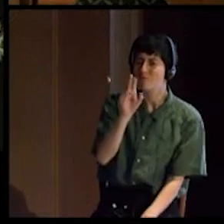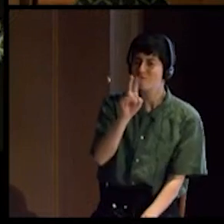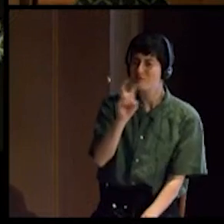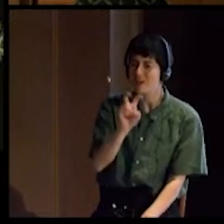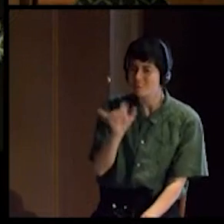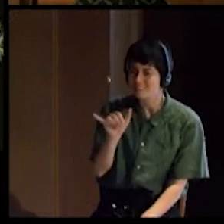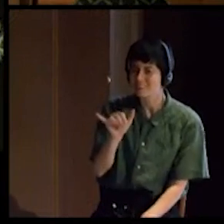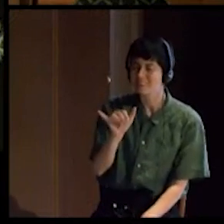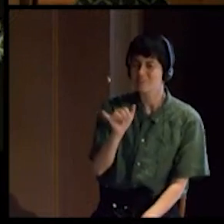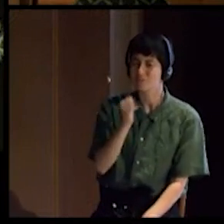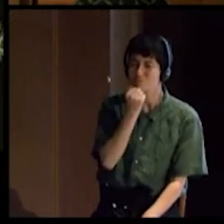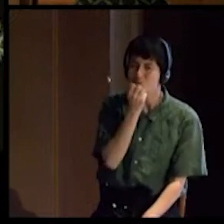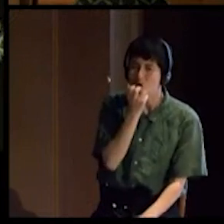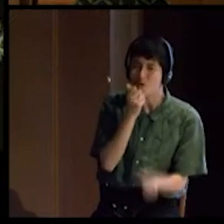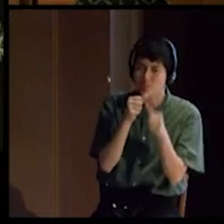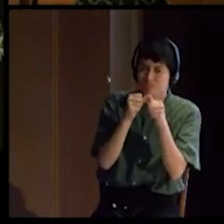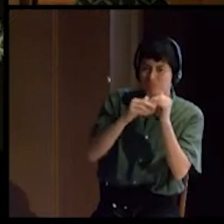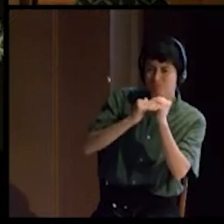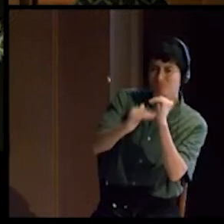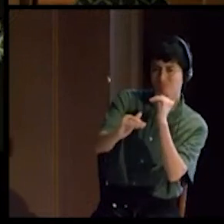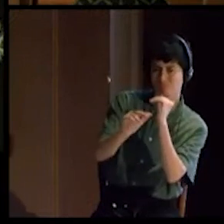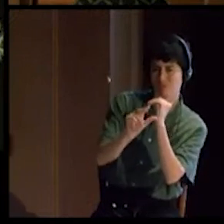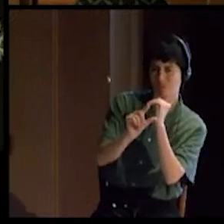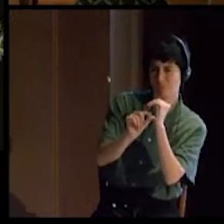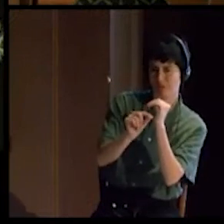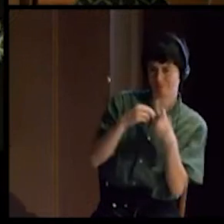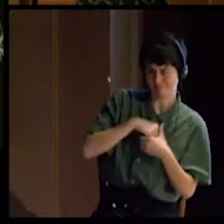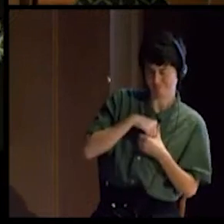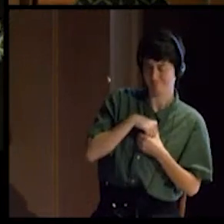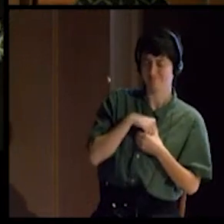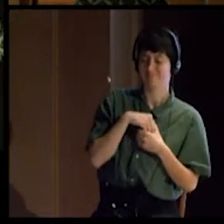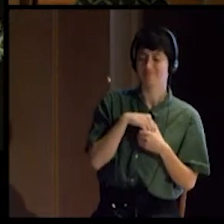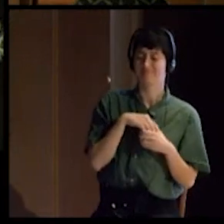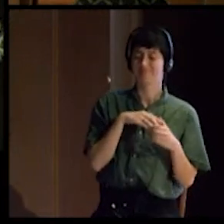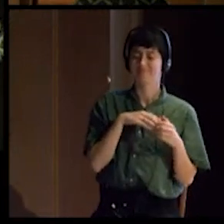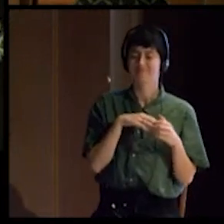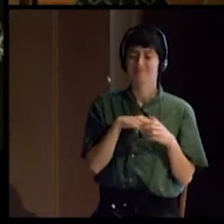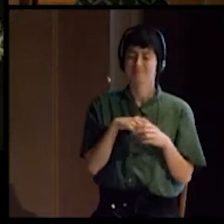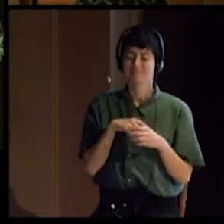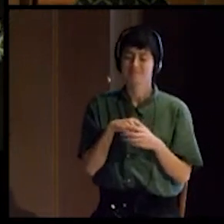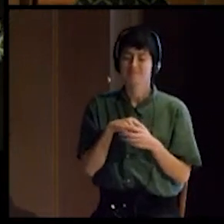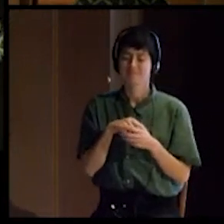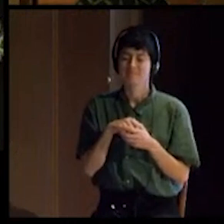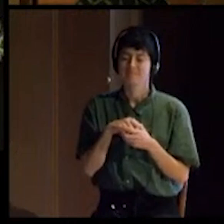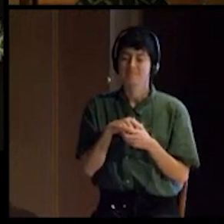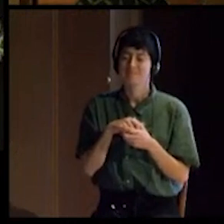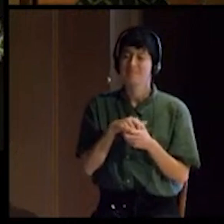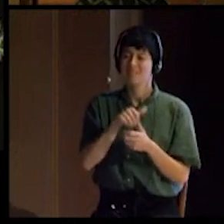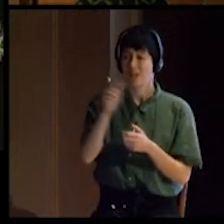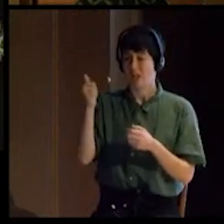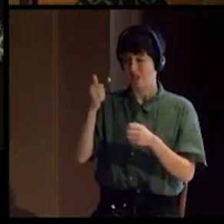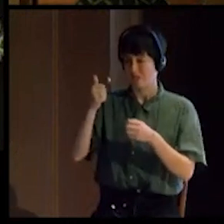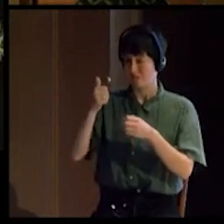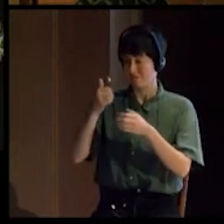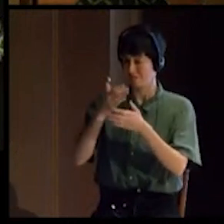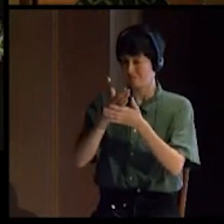The other part of the feather is called the pennaceous part, and it is made up of interlocking barbs,